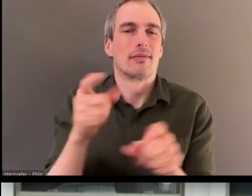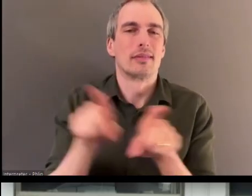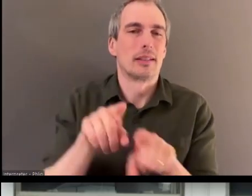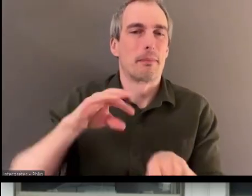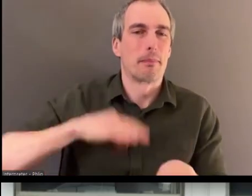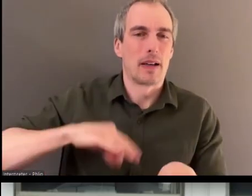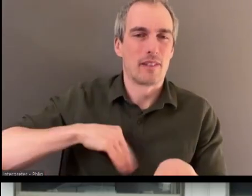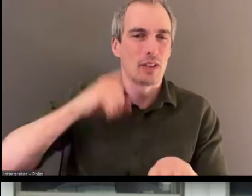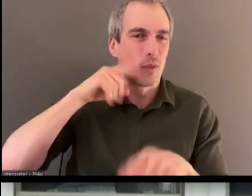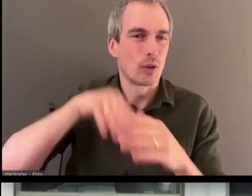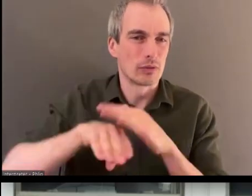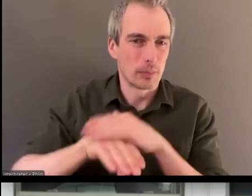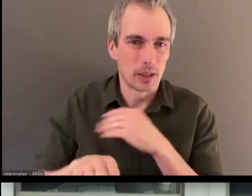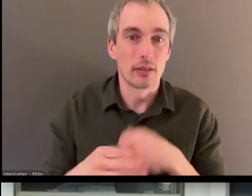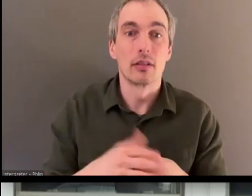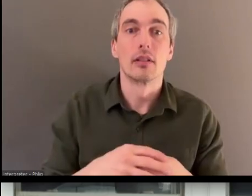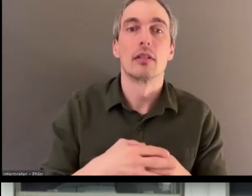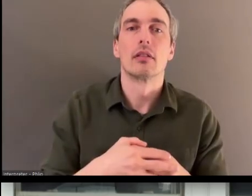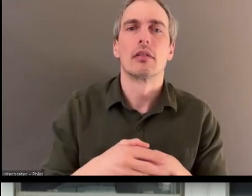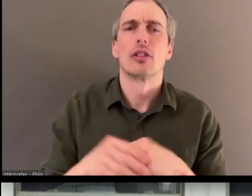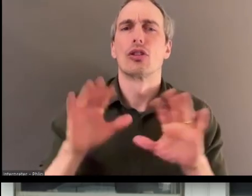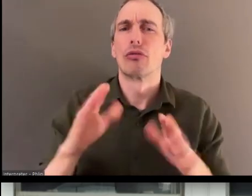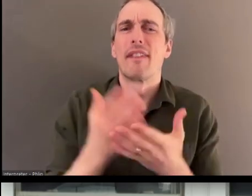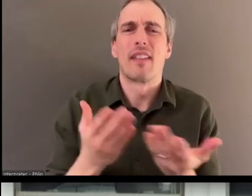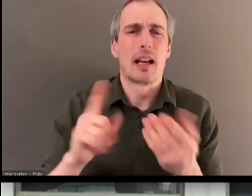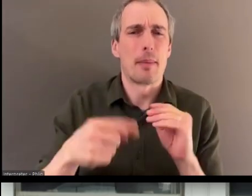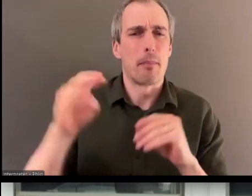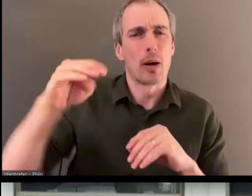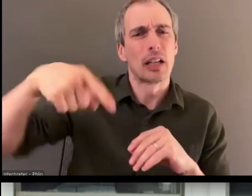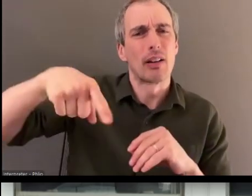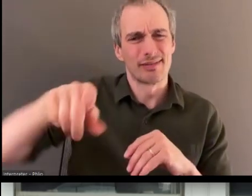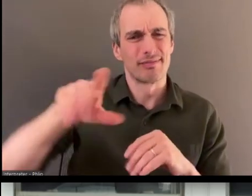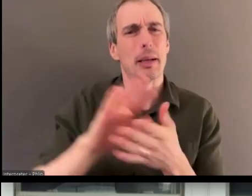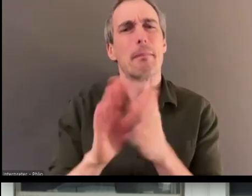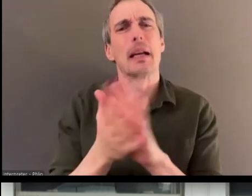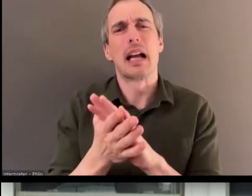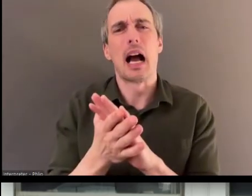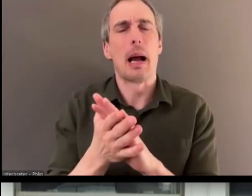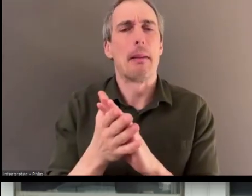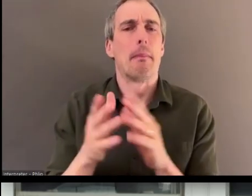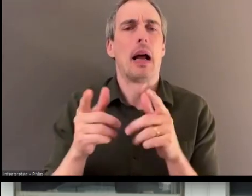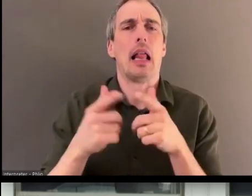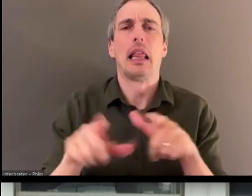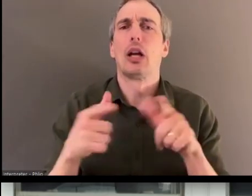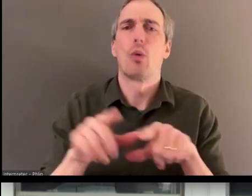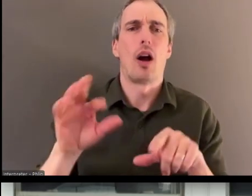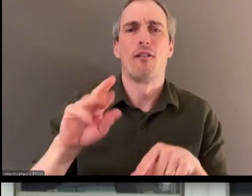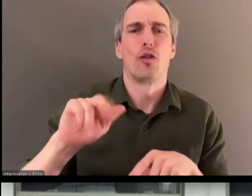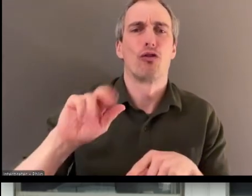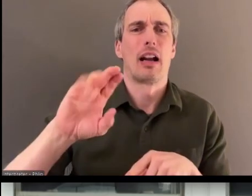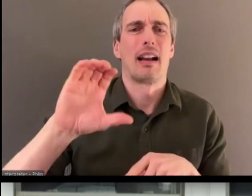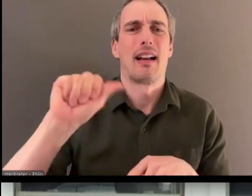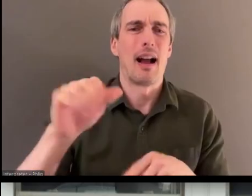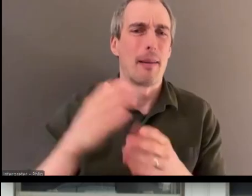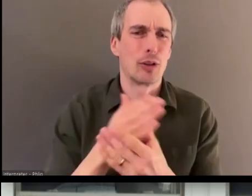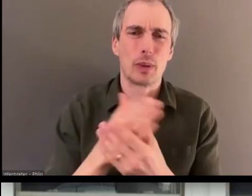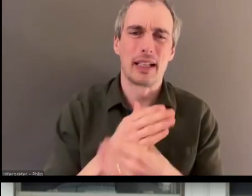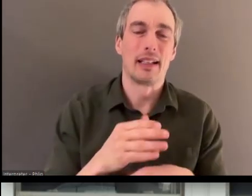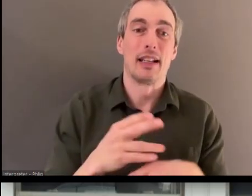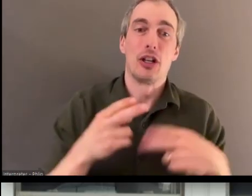lingua franca between AI, humans, and computer programs where humans, like I've been arguing, can